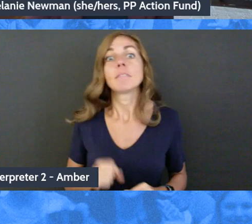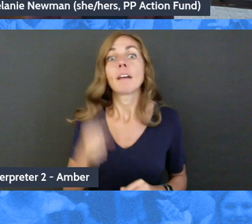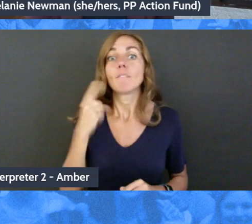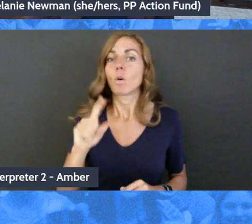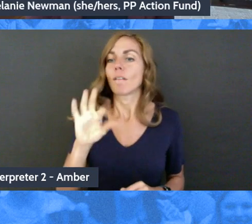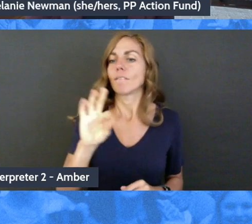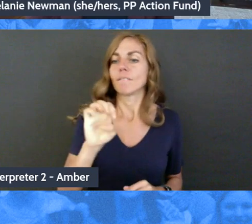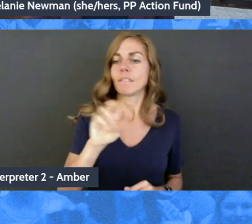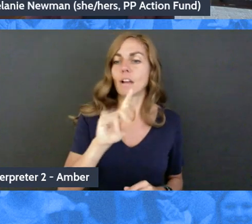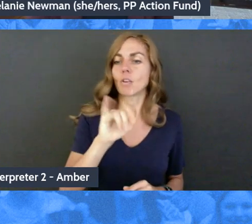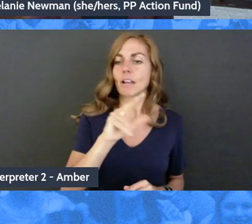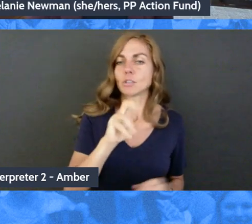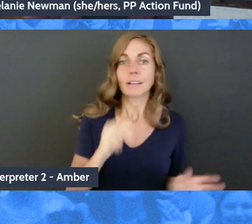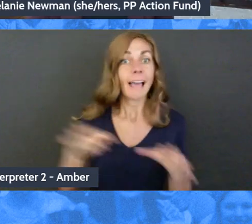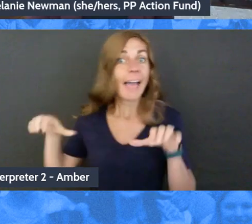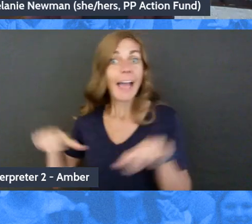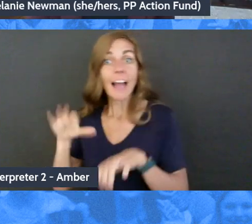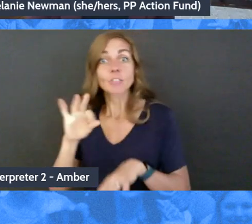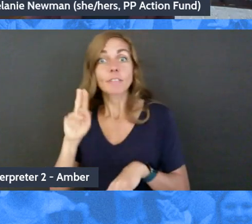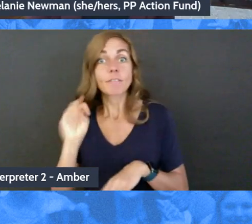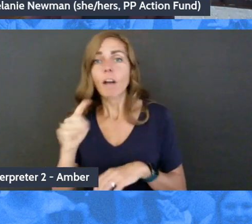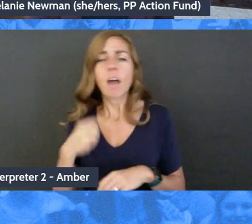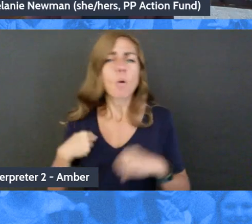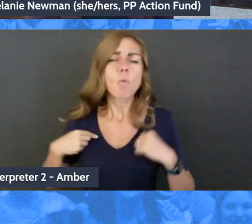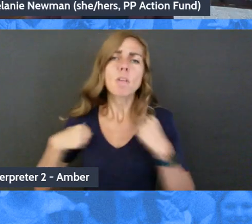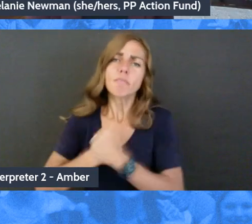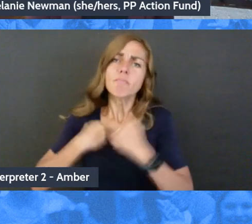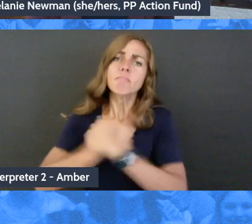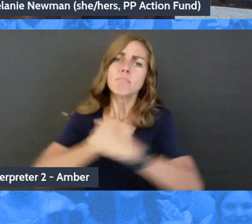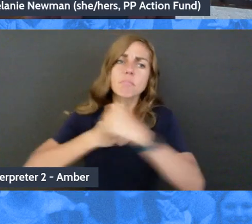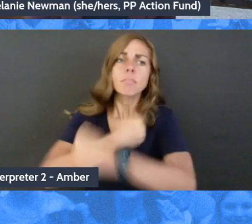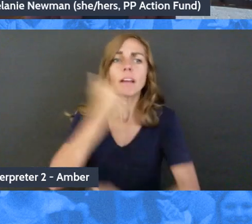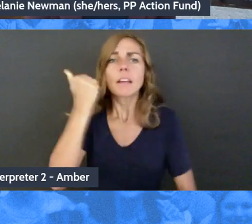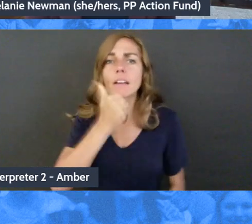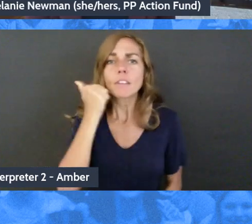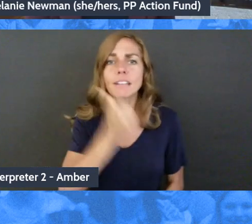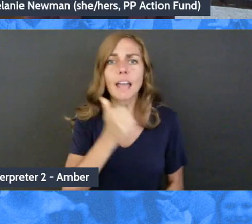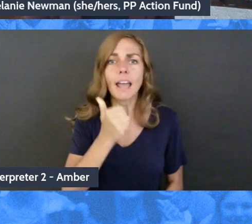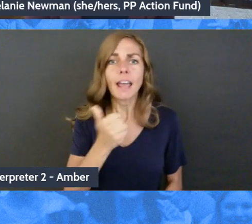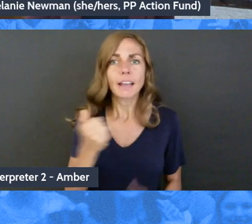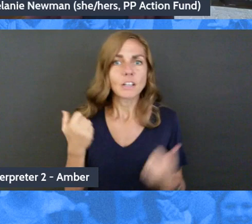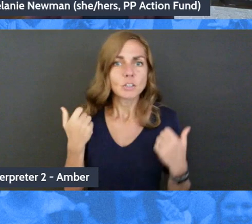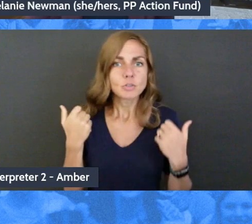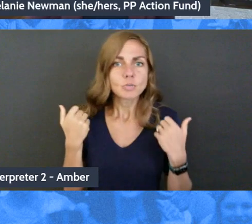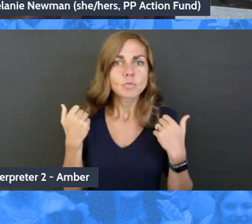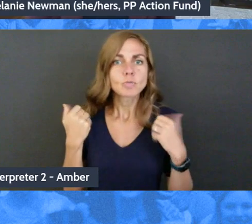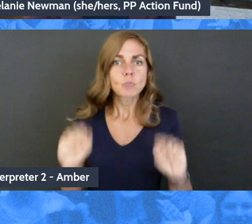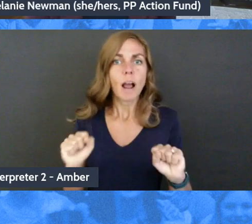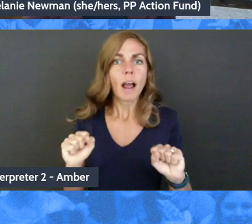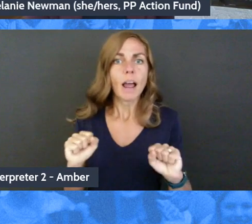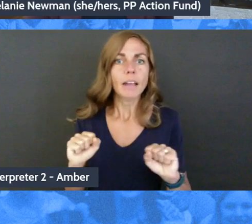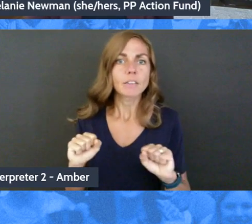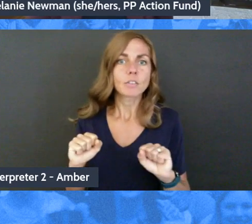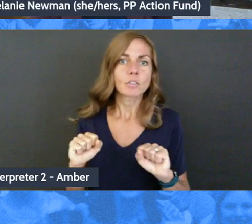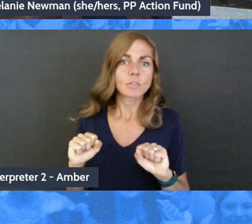we are fighting every single day to expand access, to protect and maintain access